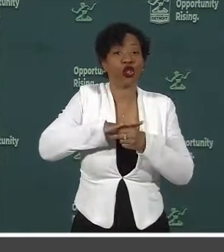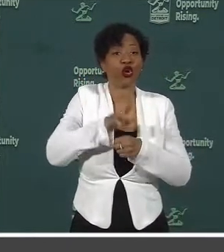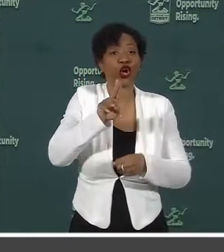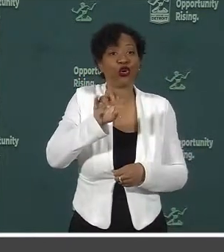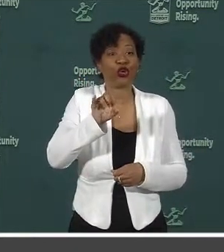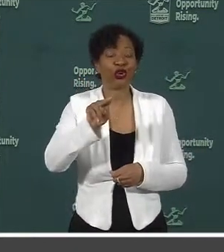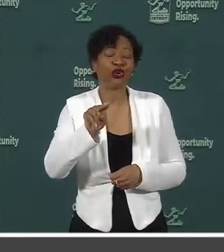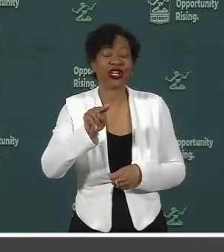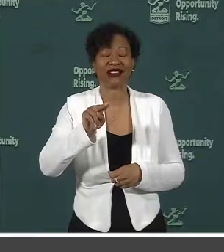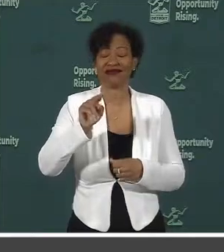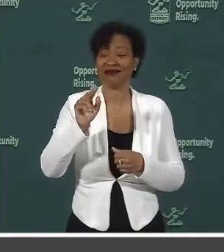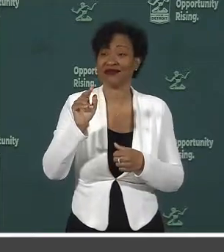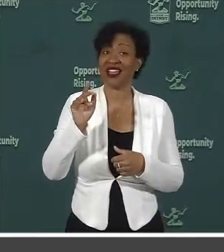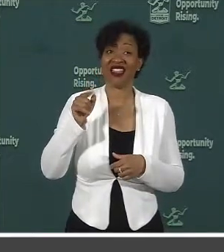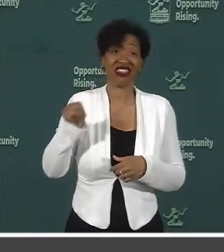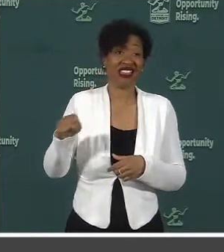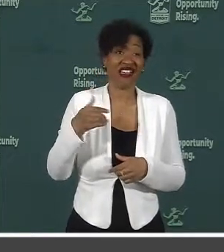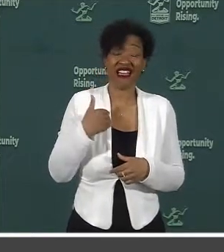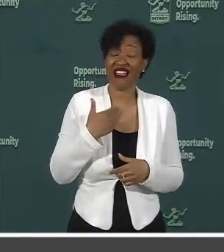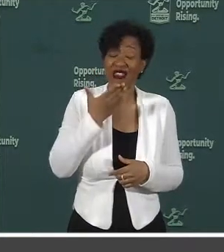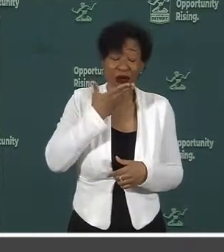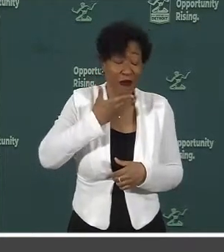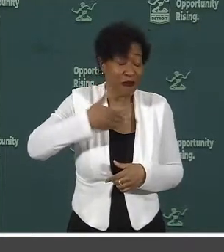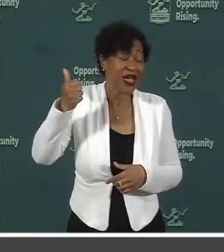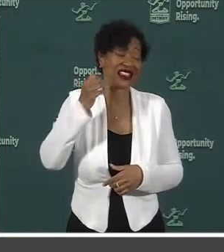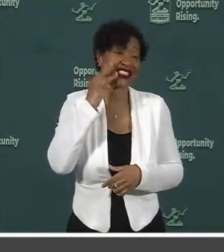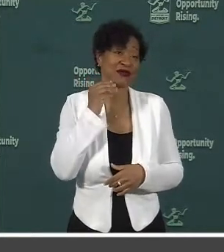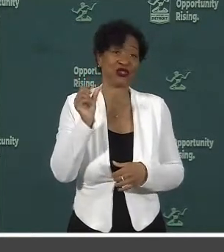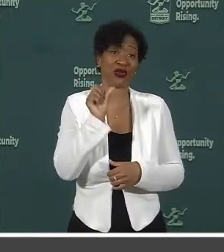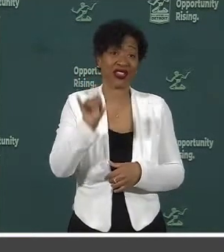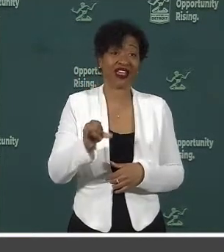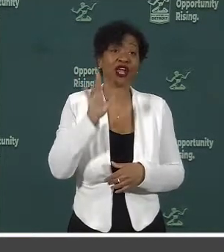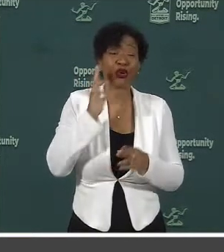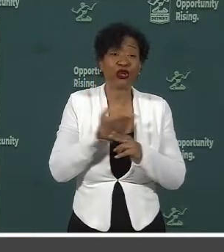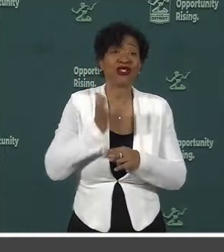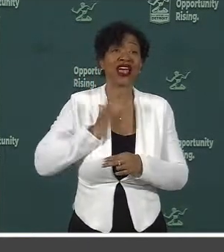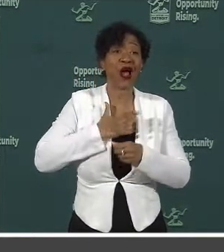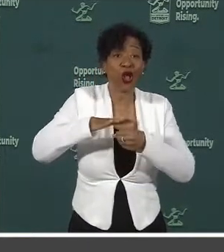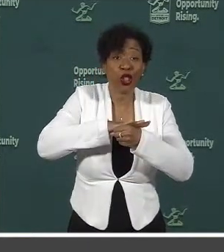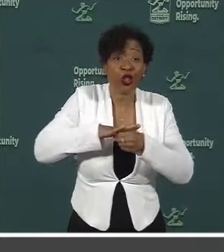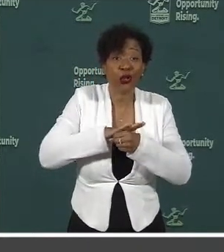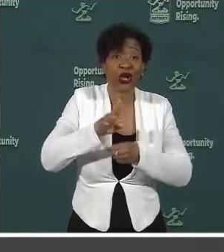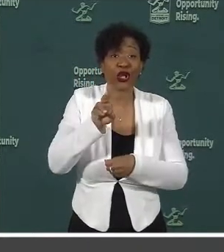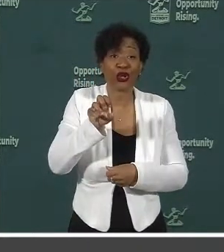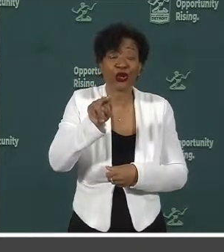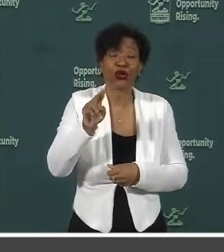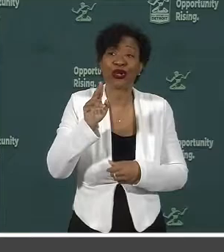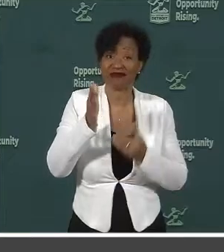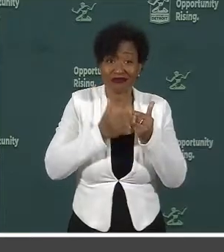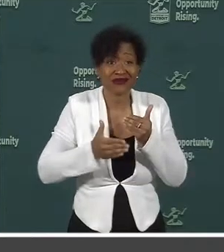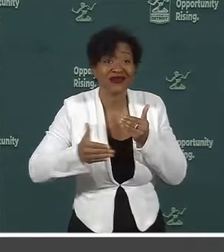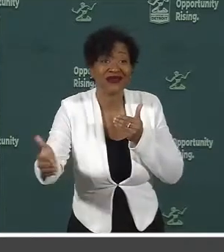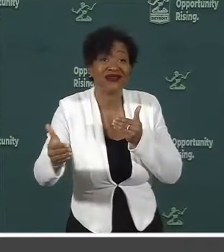EXPERIENCE THEY'RE GOING TO BE USING OUR LOCAL UNION FROM NOW ON WHEN THEY DO THAT BUT THIS IS WHAT HAPPENS WHEN YOU WORK